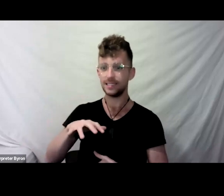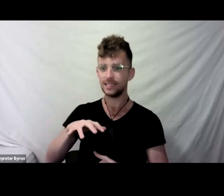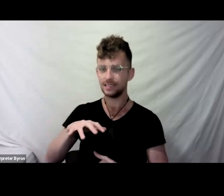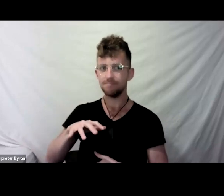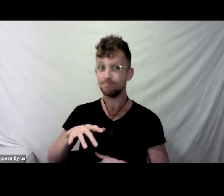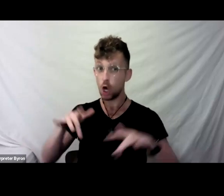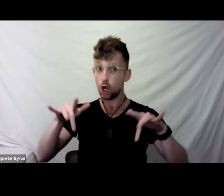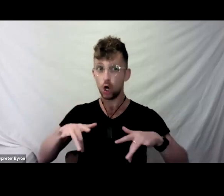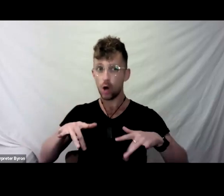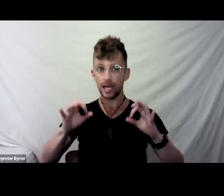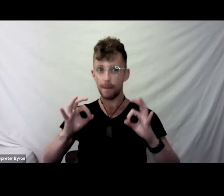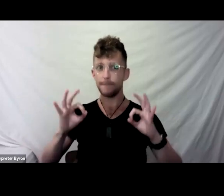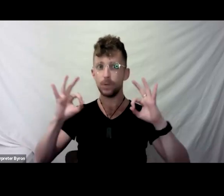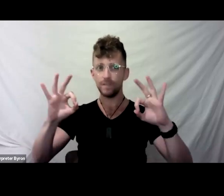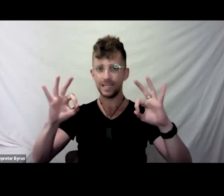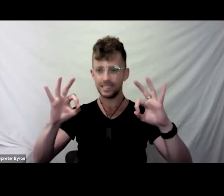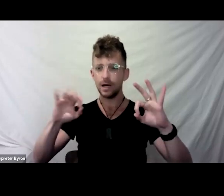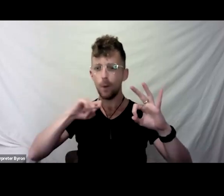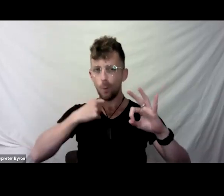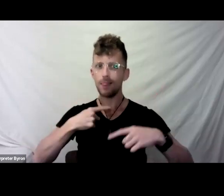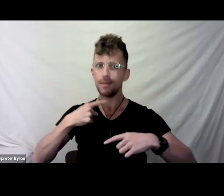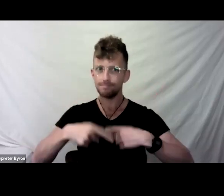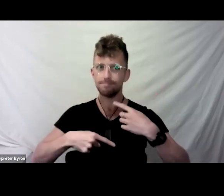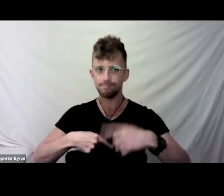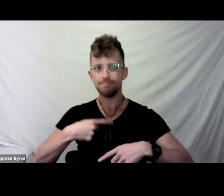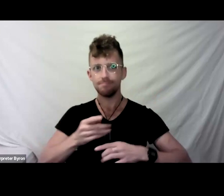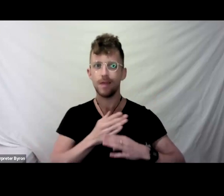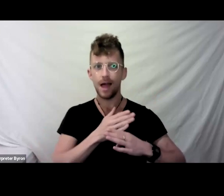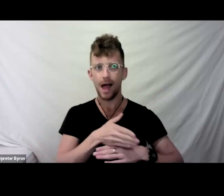We will keep hosting forums like this, if this is what is helpful.